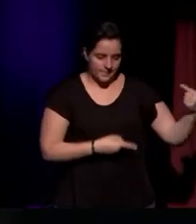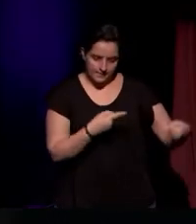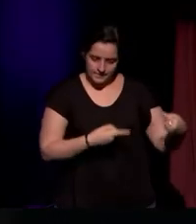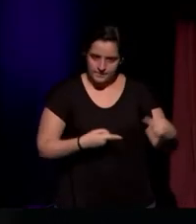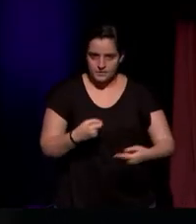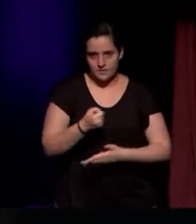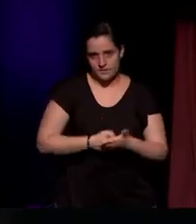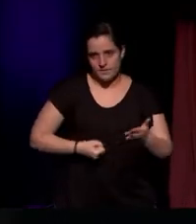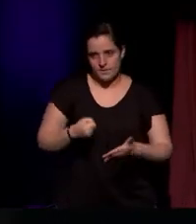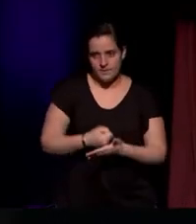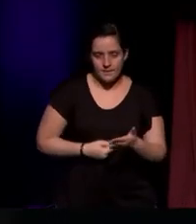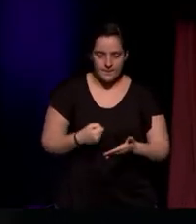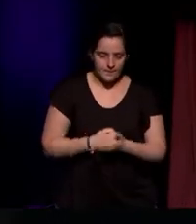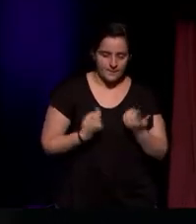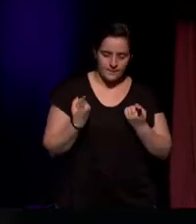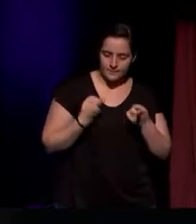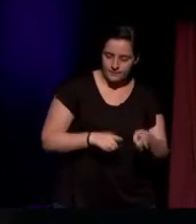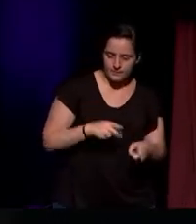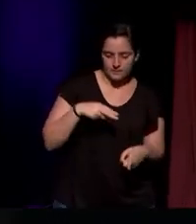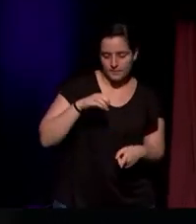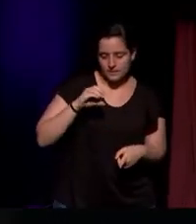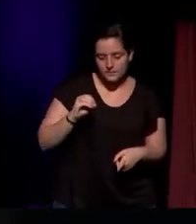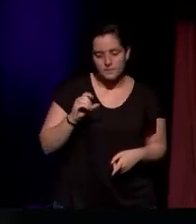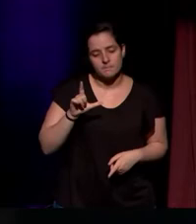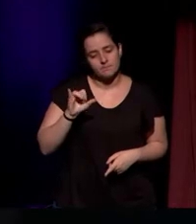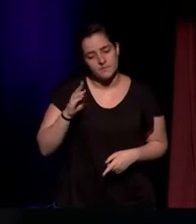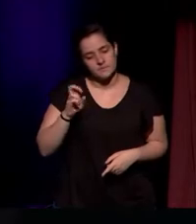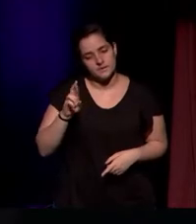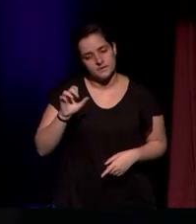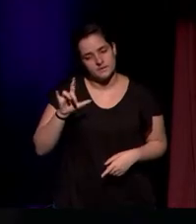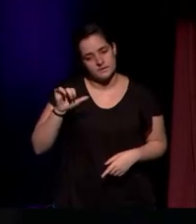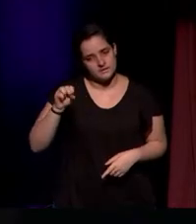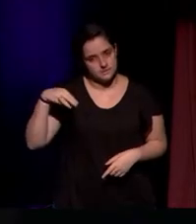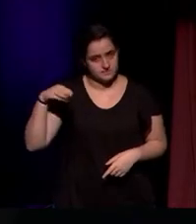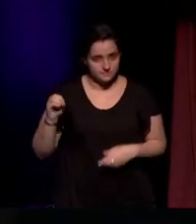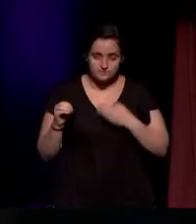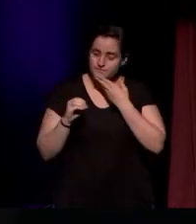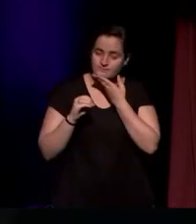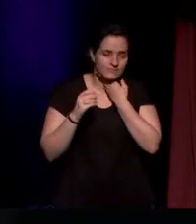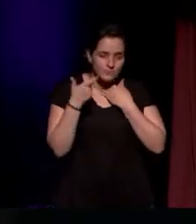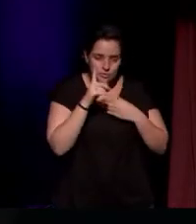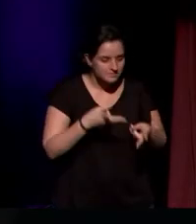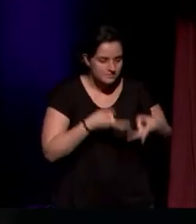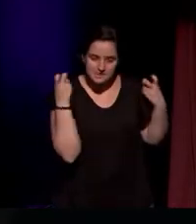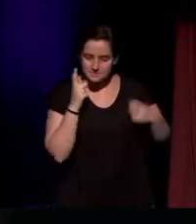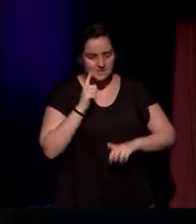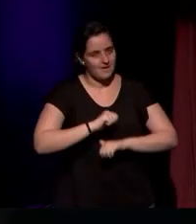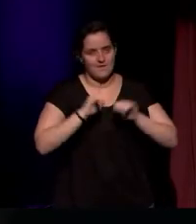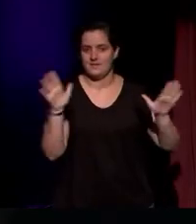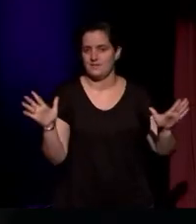against neoliberalism, you do not see so clearly because there are other issues, that is,